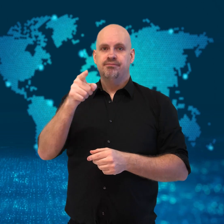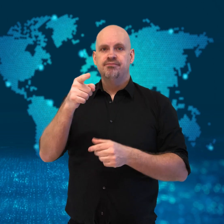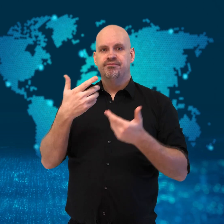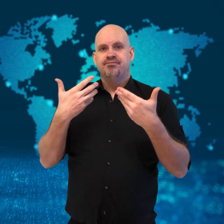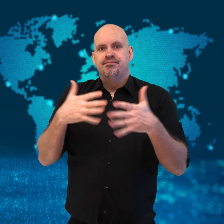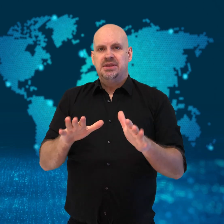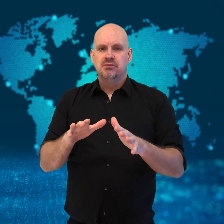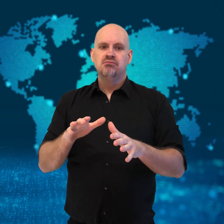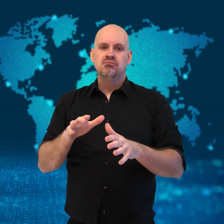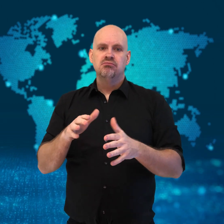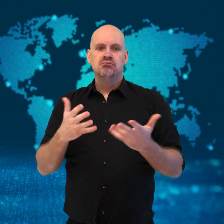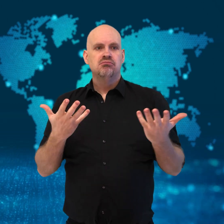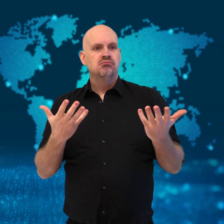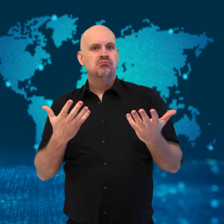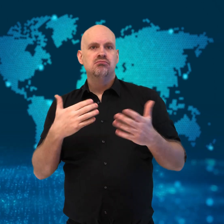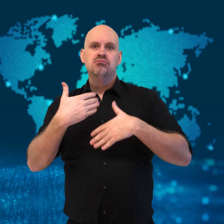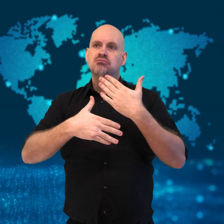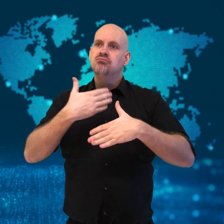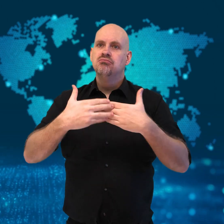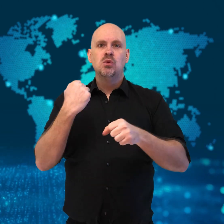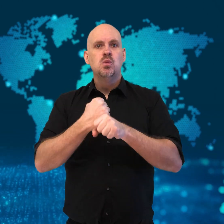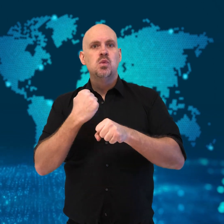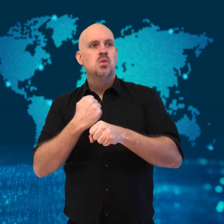and in the gas chamber.